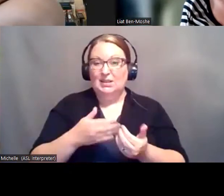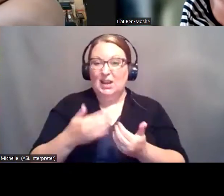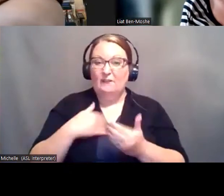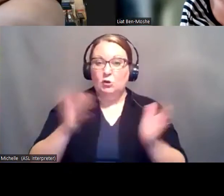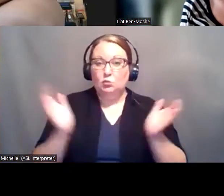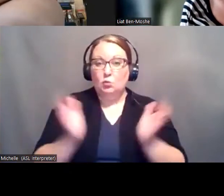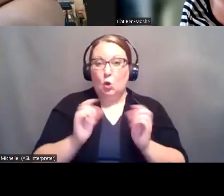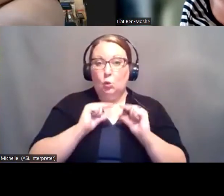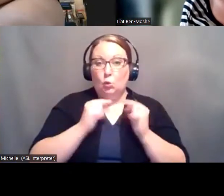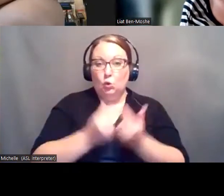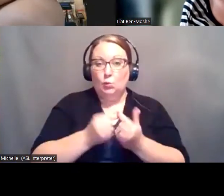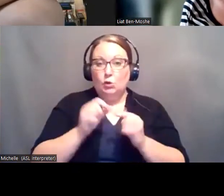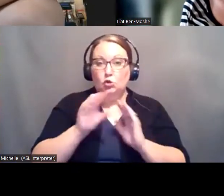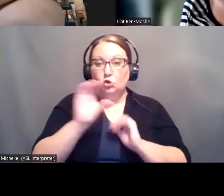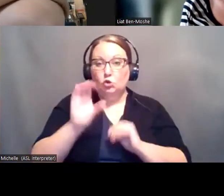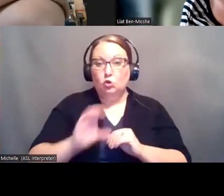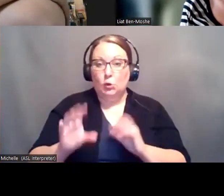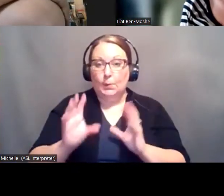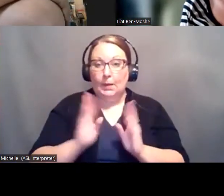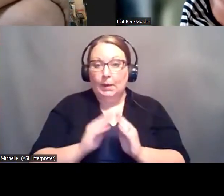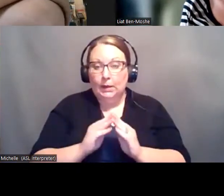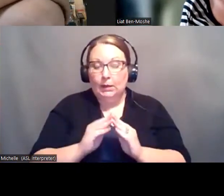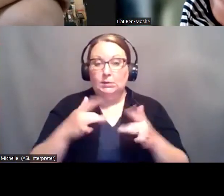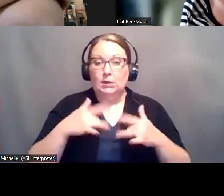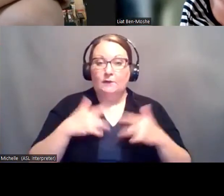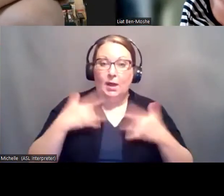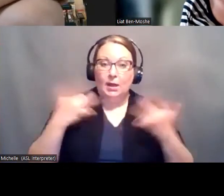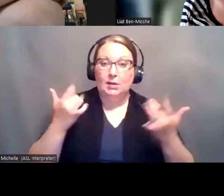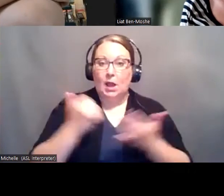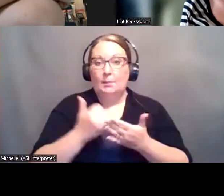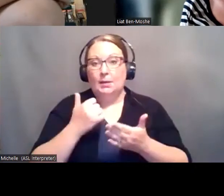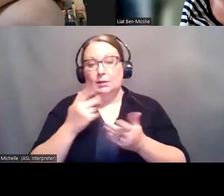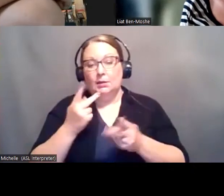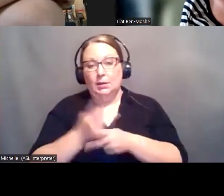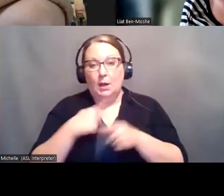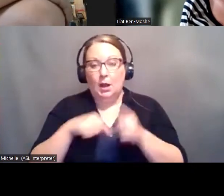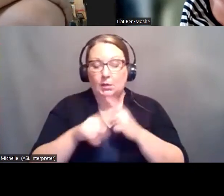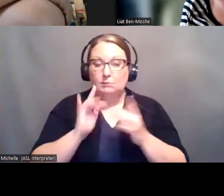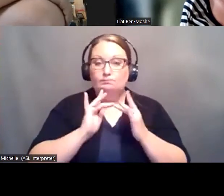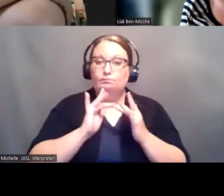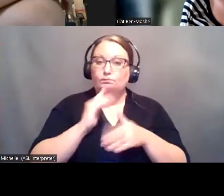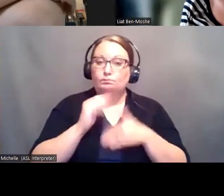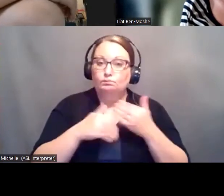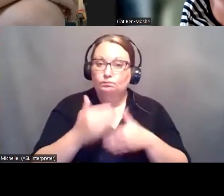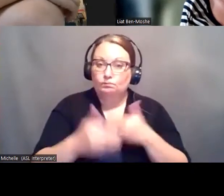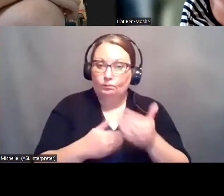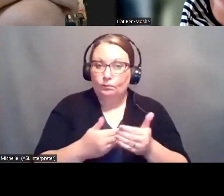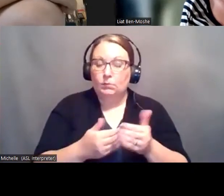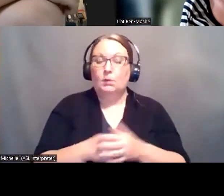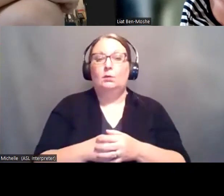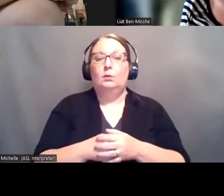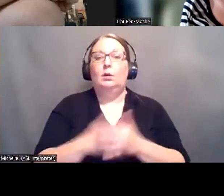and events that helped keep us afloat, and now we're back in person